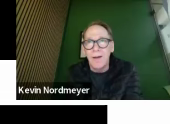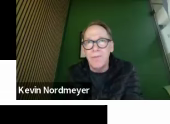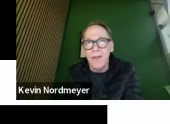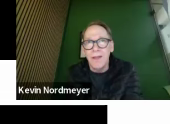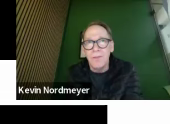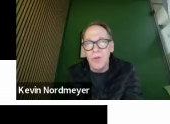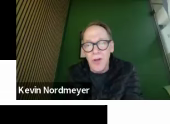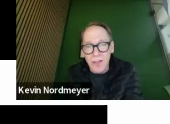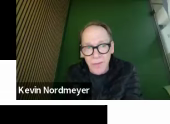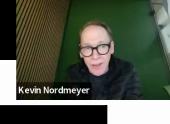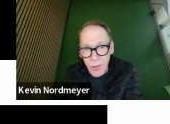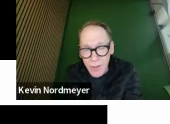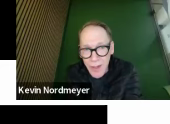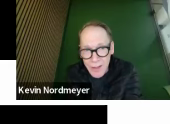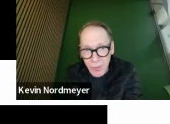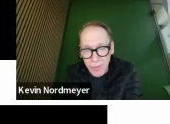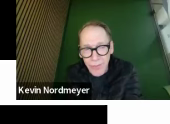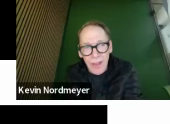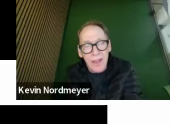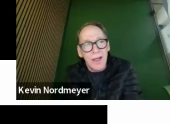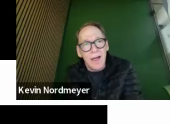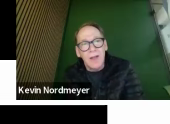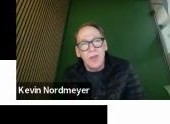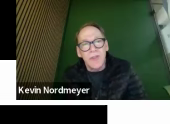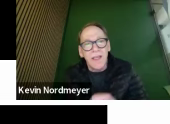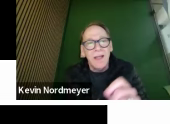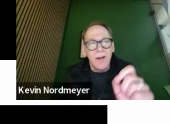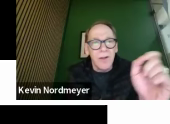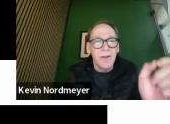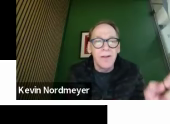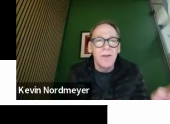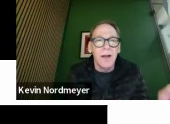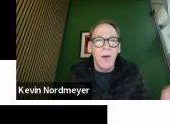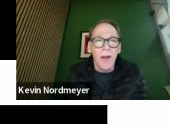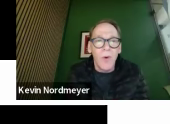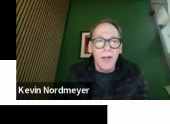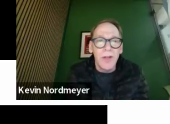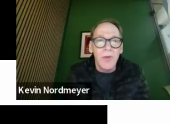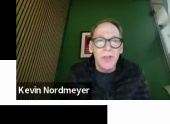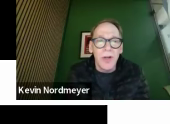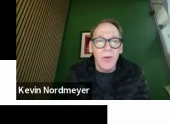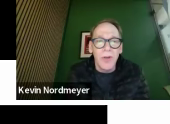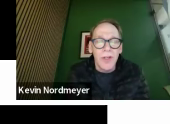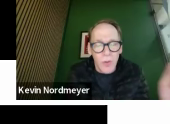in the most cost effective way possible. You'll see here what I wanted to do is show,